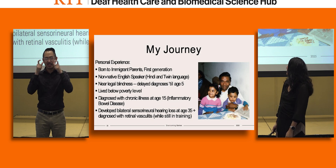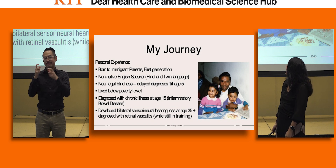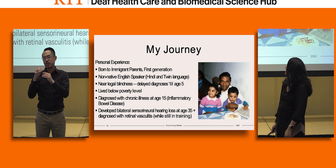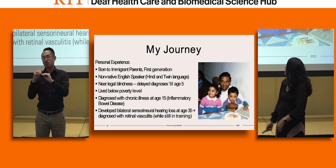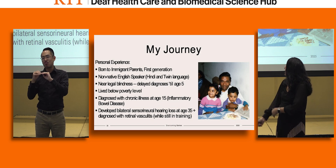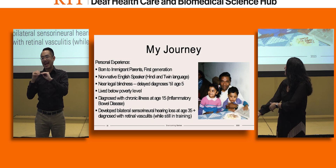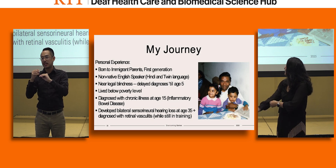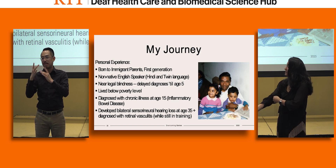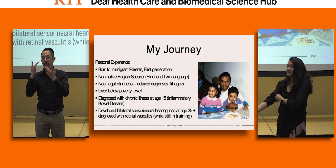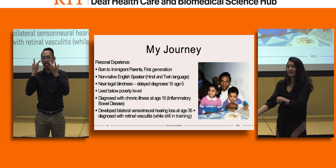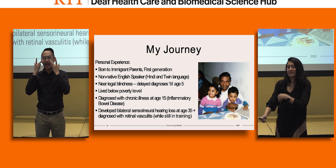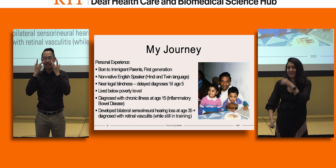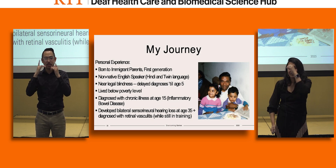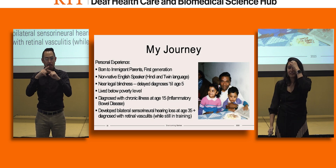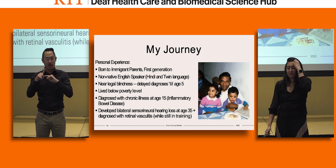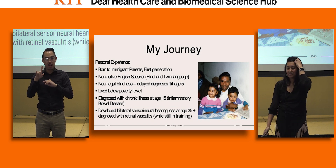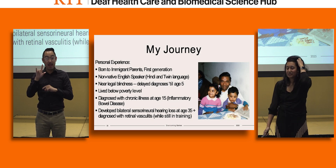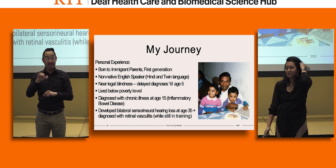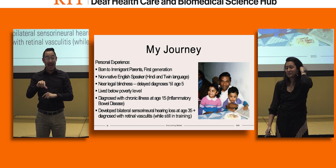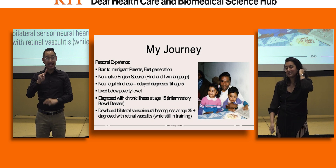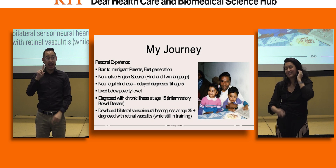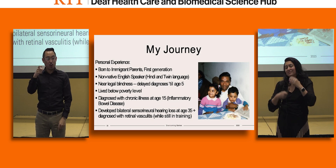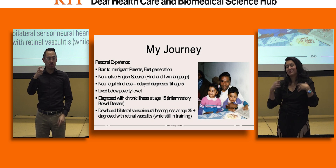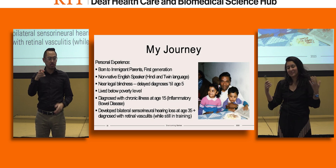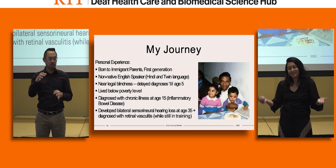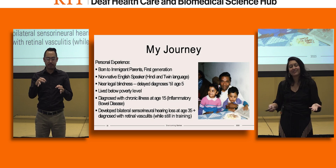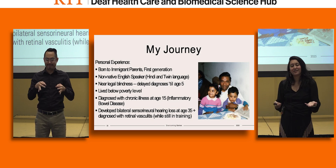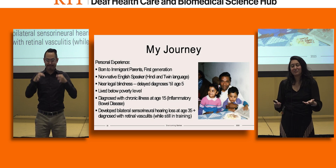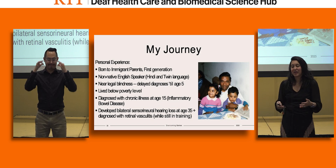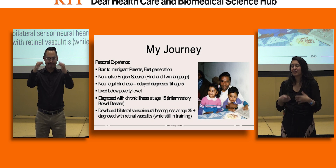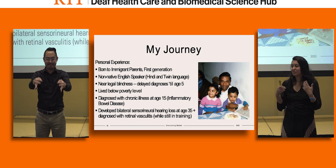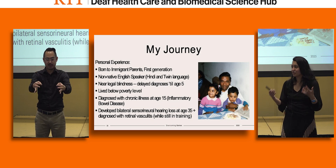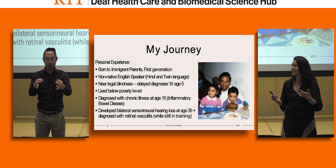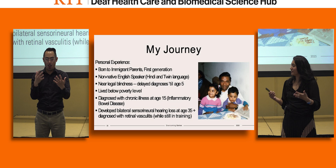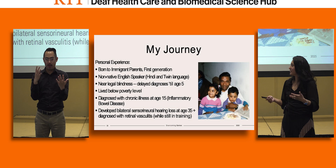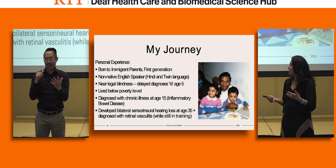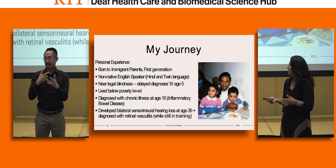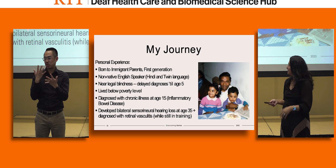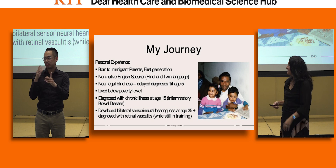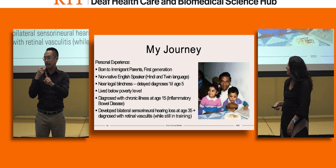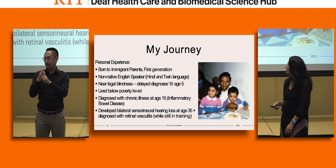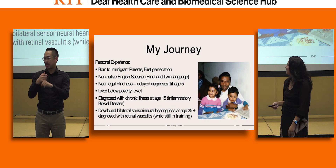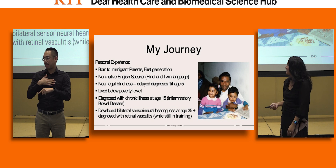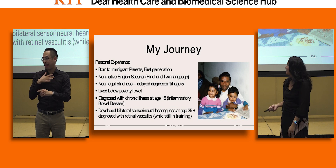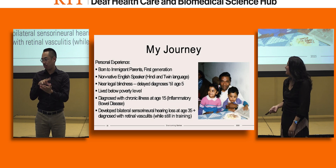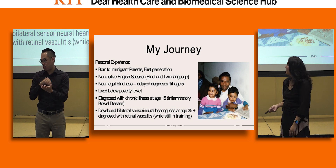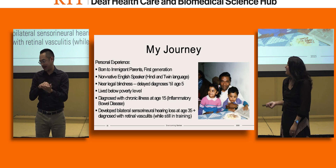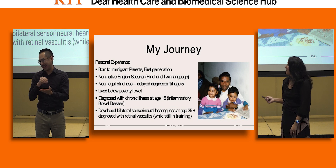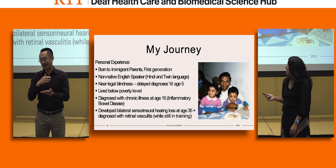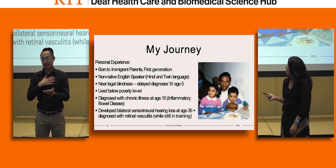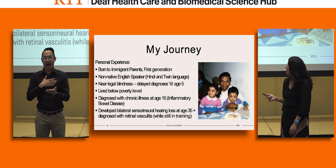but that was a delayed diagnosis which did delay my learning of several other things.